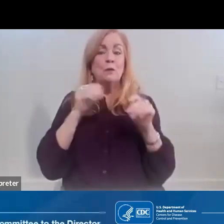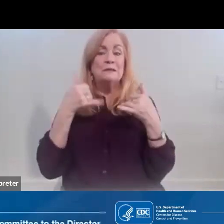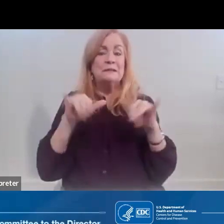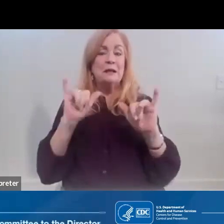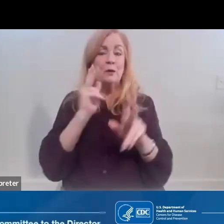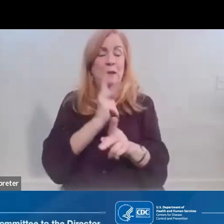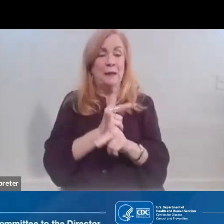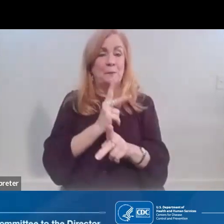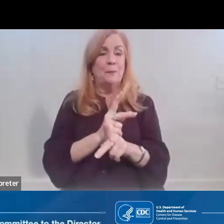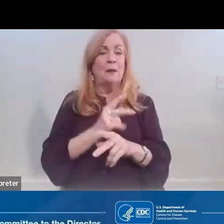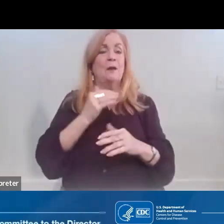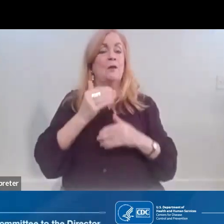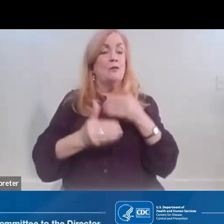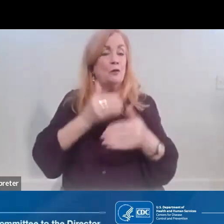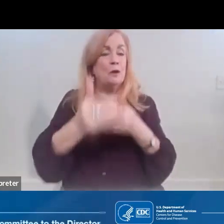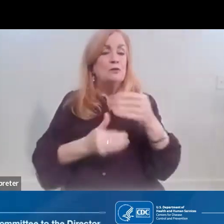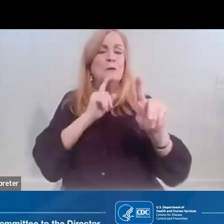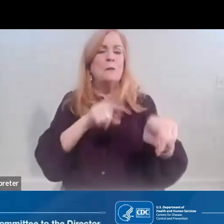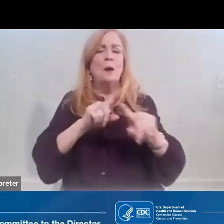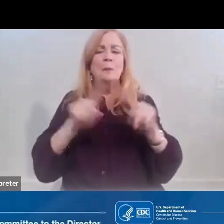but how is the IMS going to be structured?